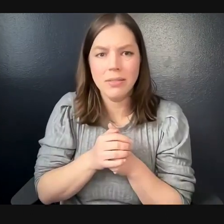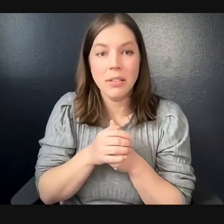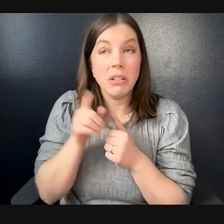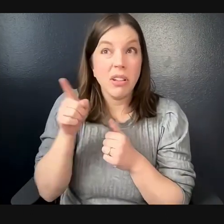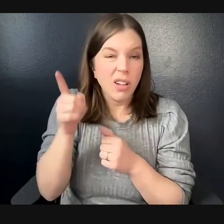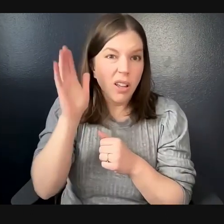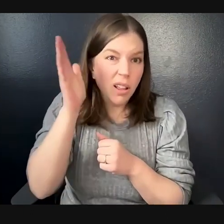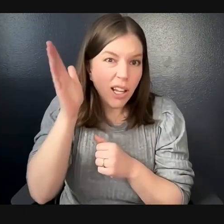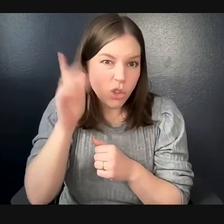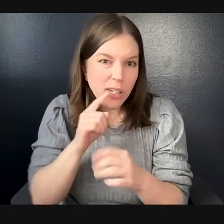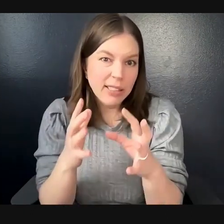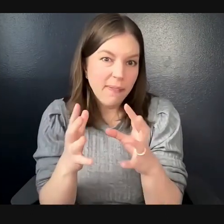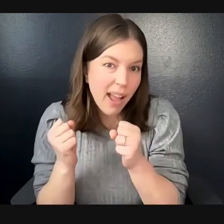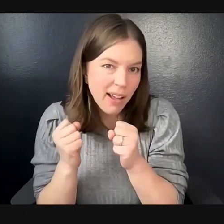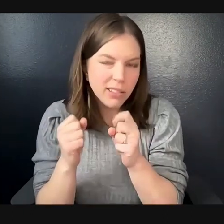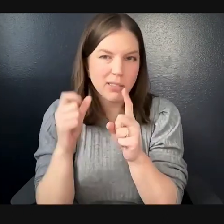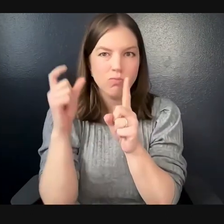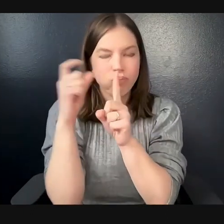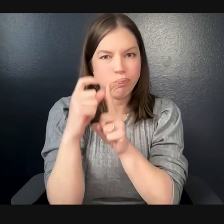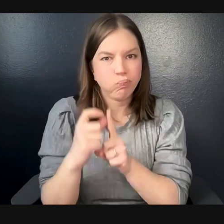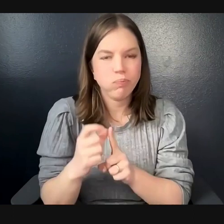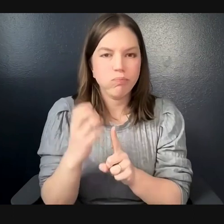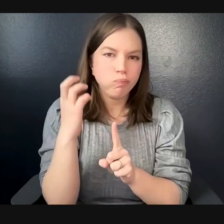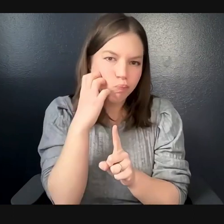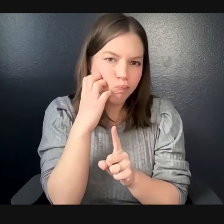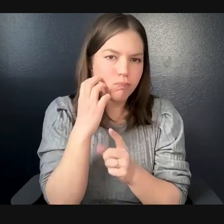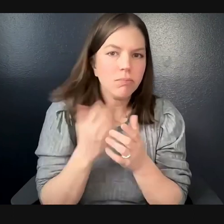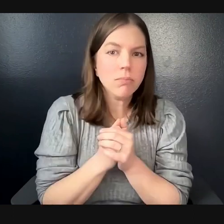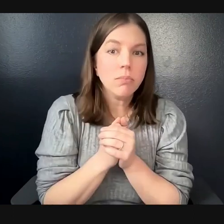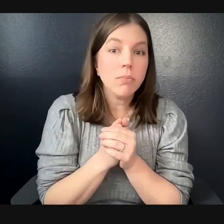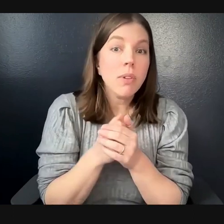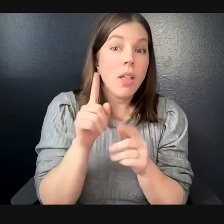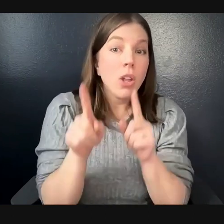The professor speaks very quickly and uses a lot of technical terms,